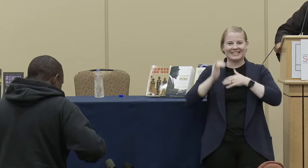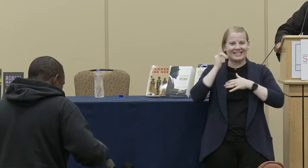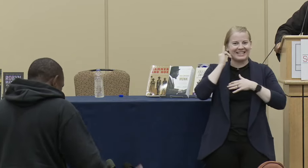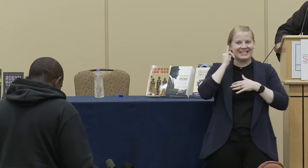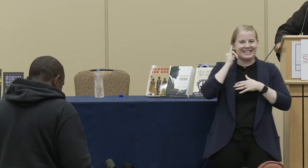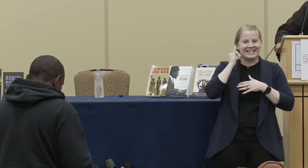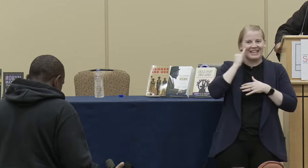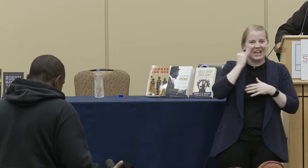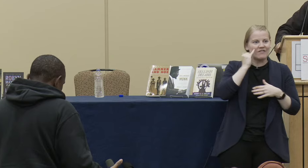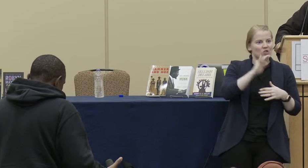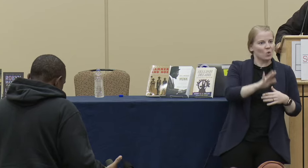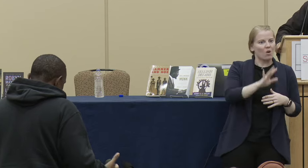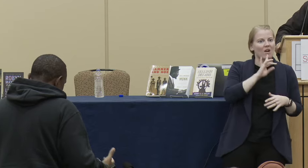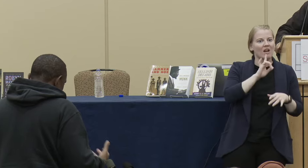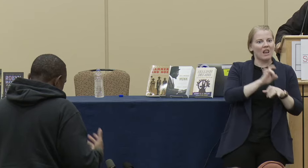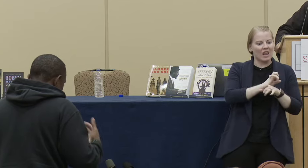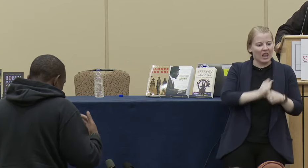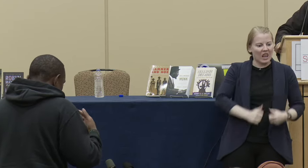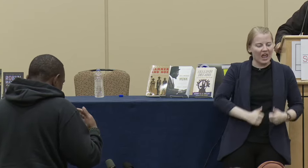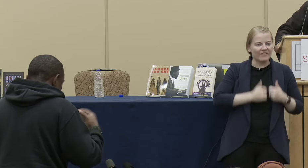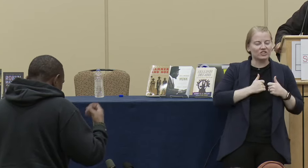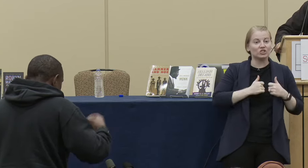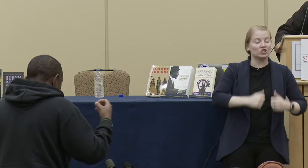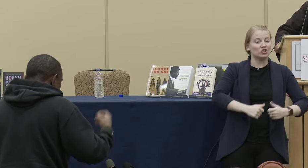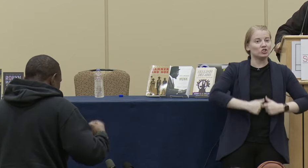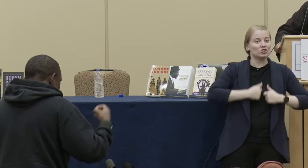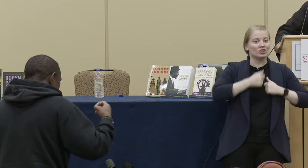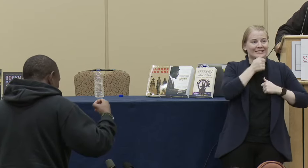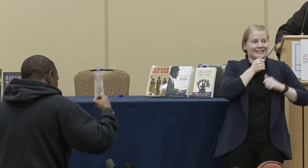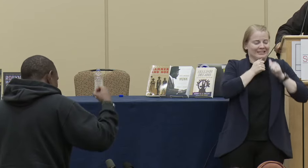these other things when your very existence is in survivor